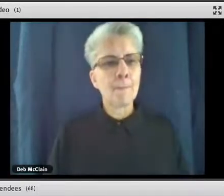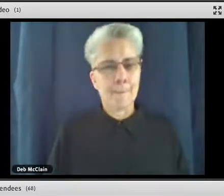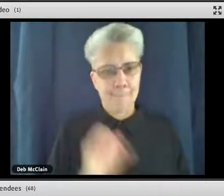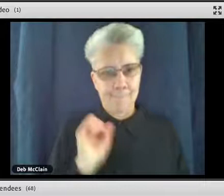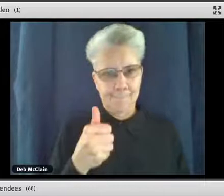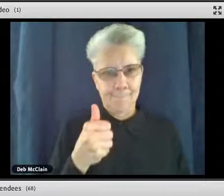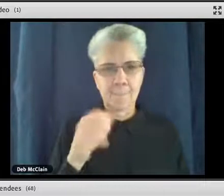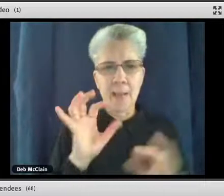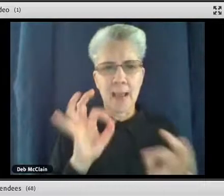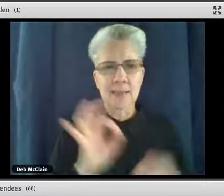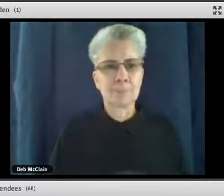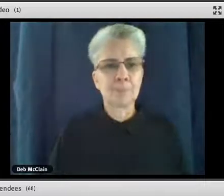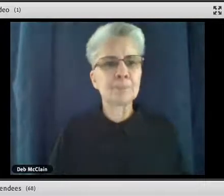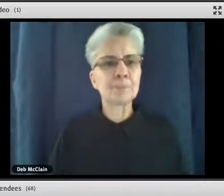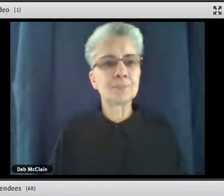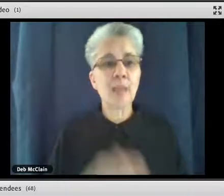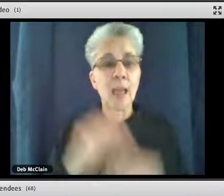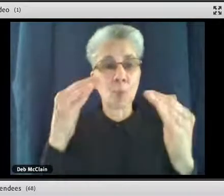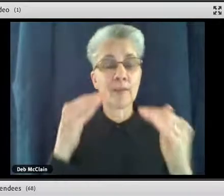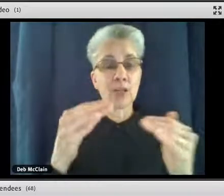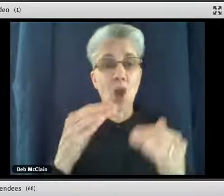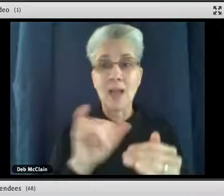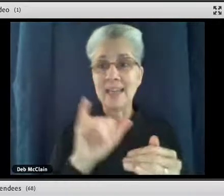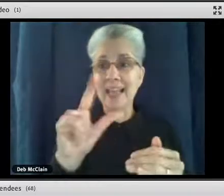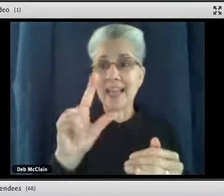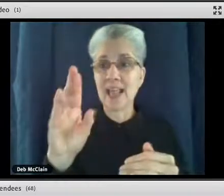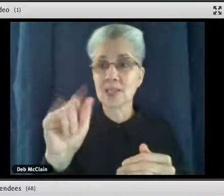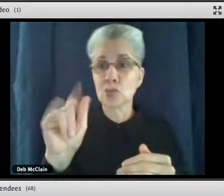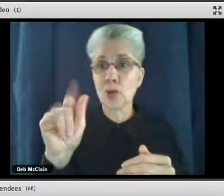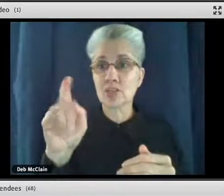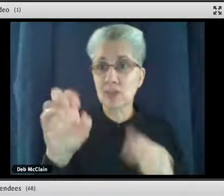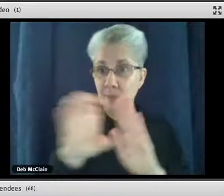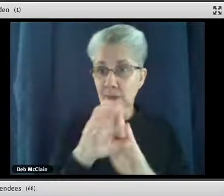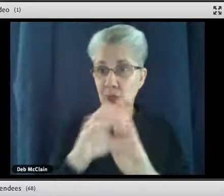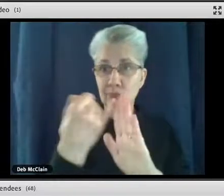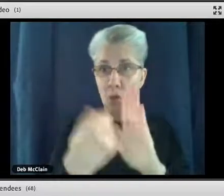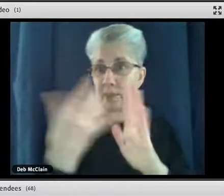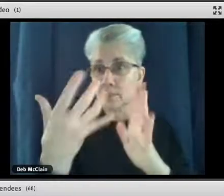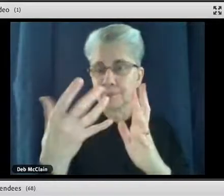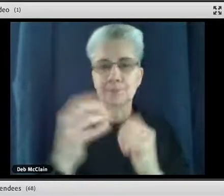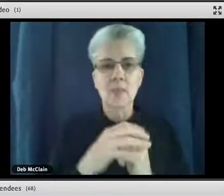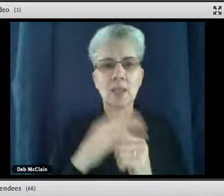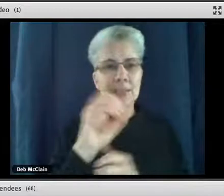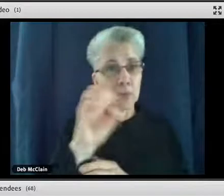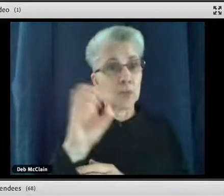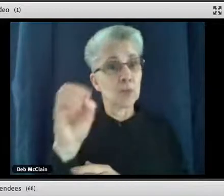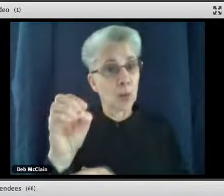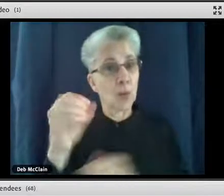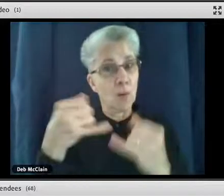So that was what we would put. Excellent. Moving on, illustrations.